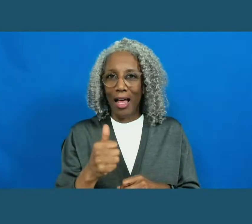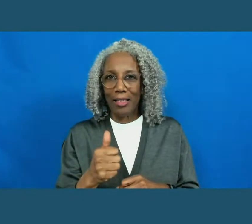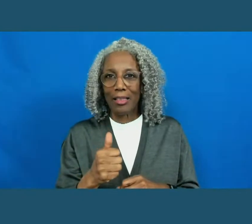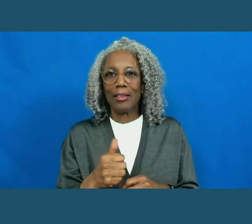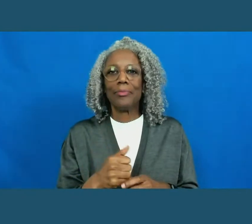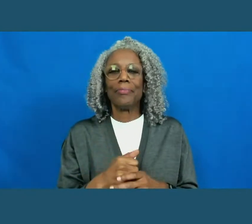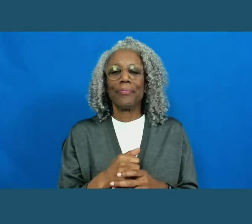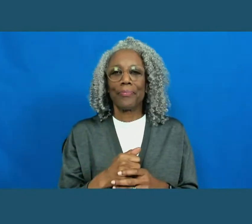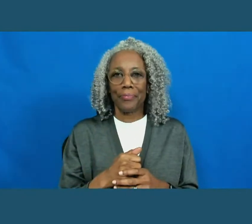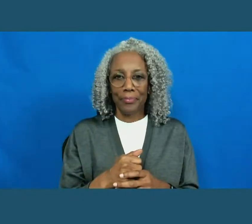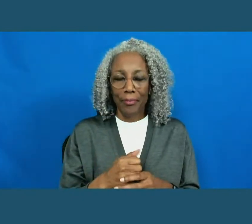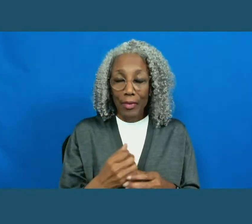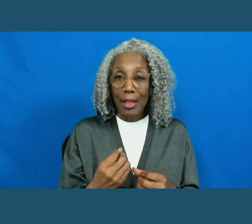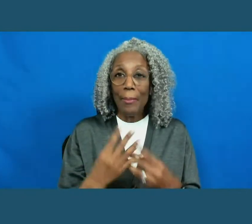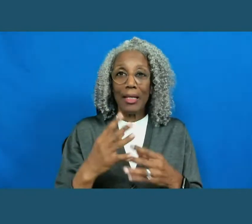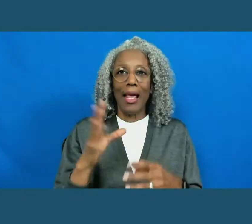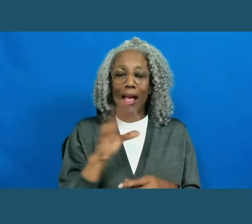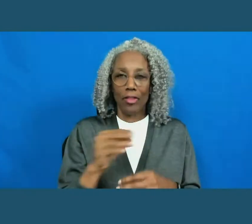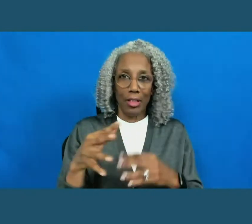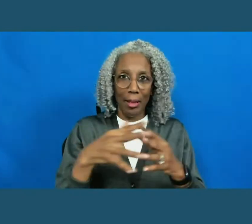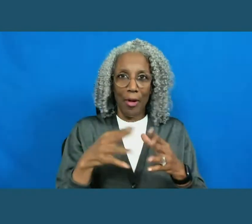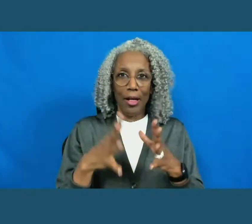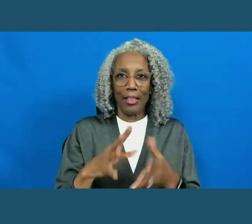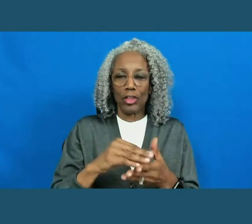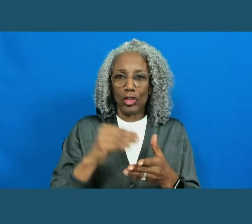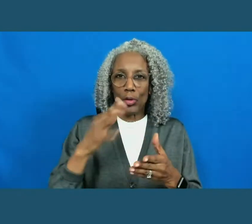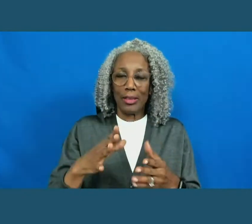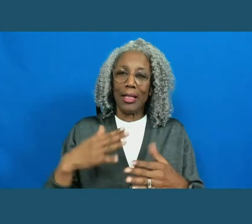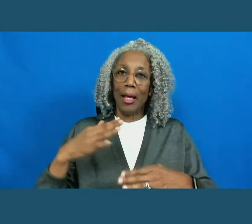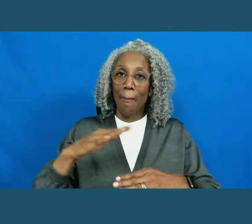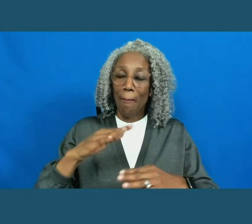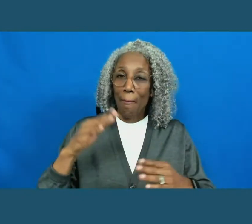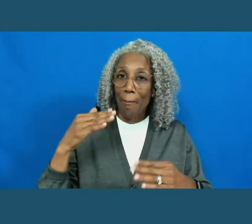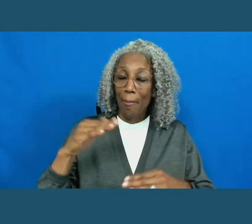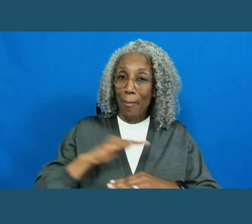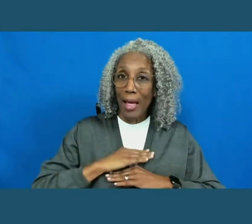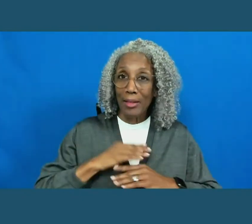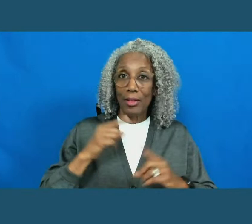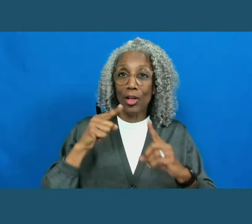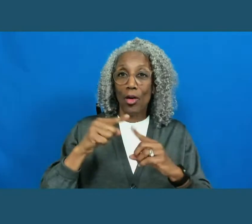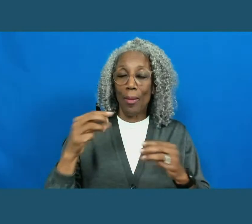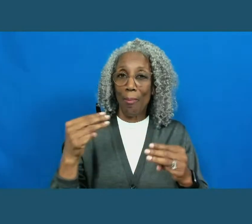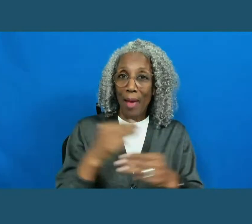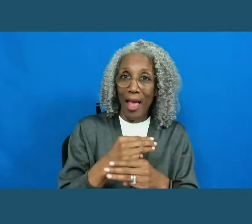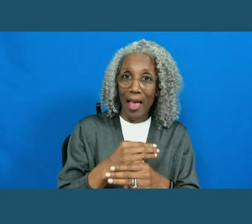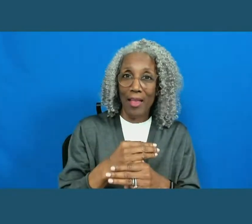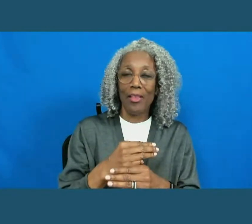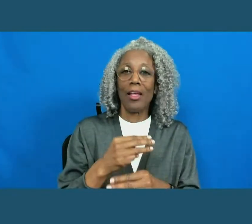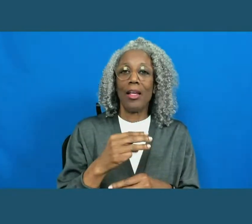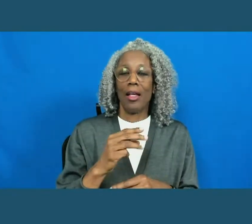literacy. Um there was a rise in the percentage of students who met evidence of learning in